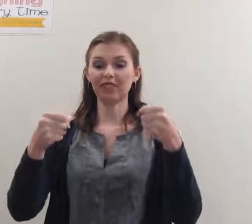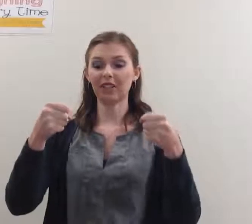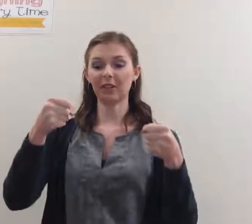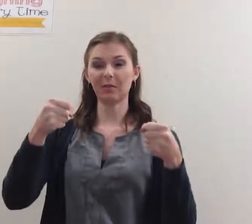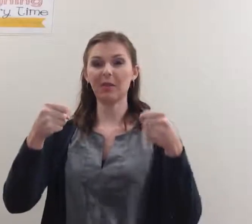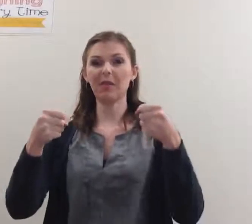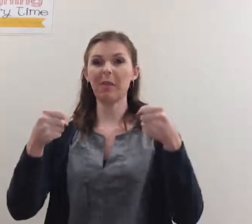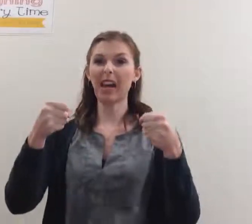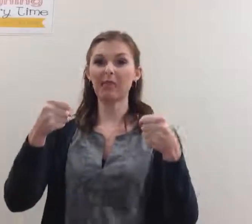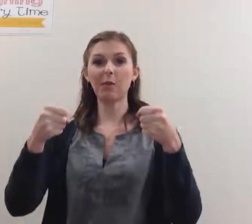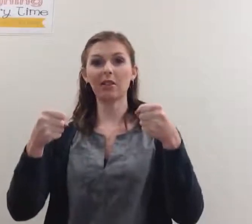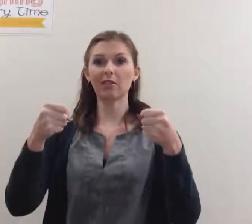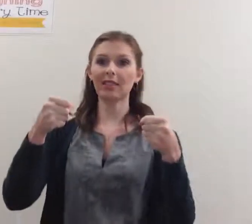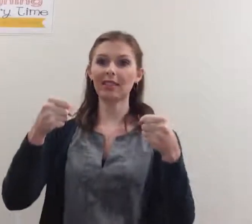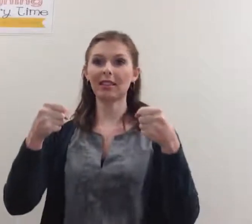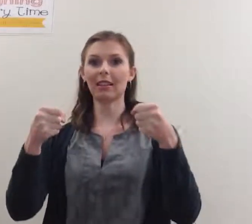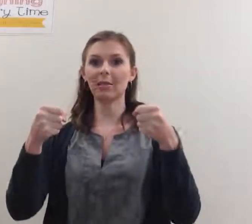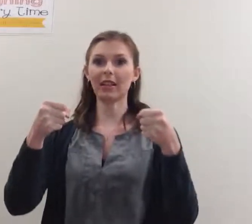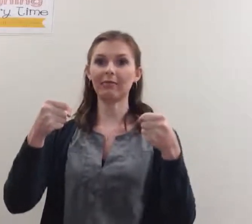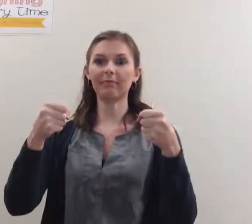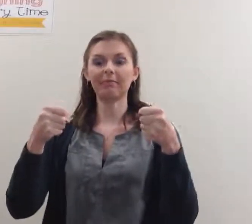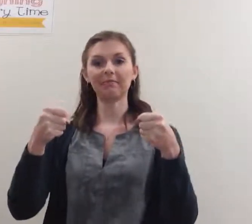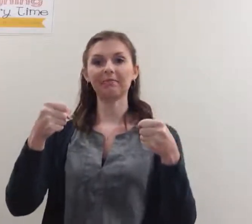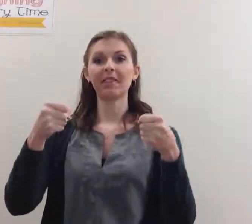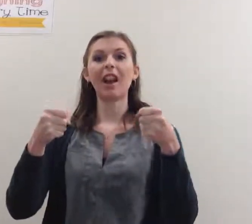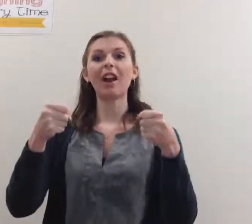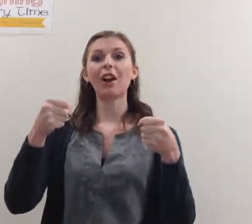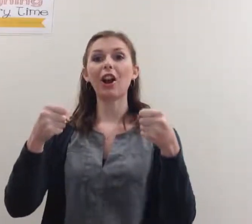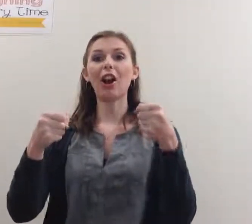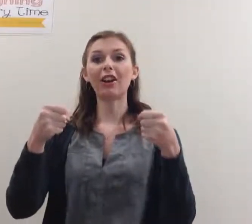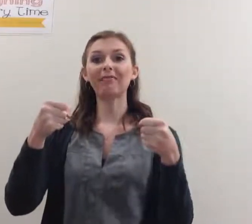Move it back and forth just a little bit. CAR.